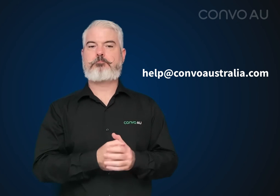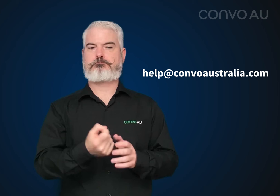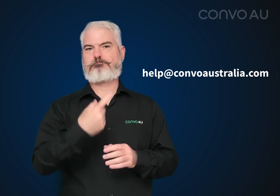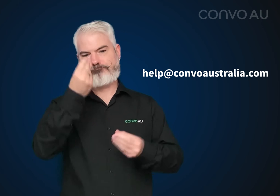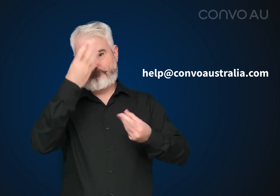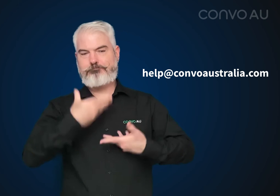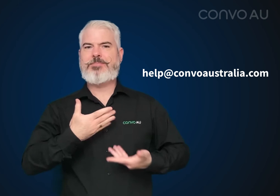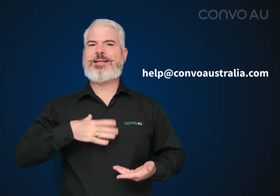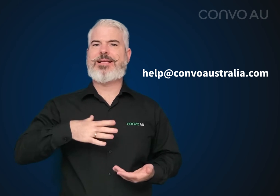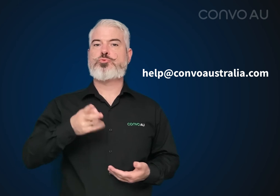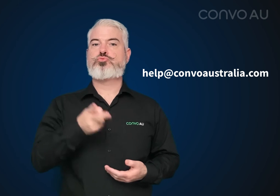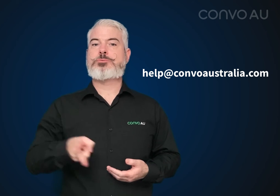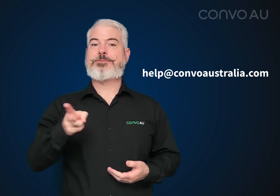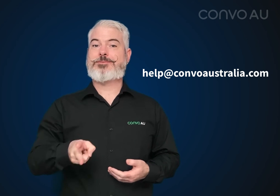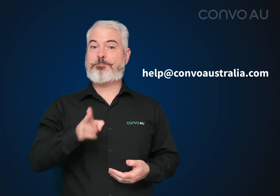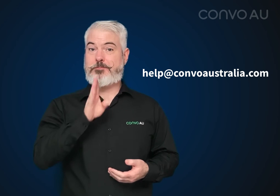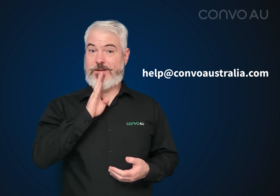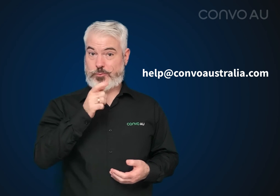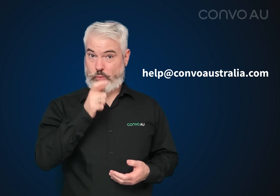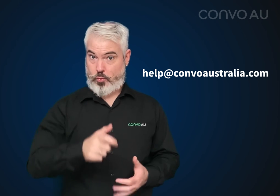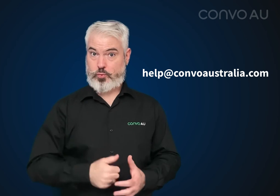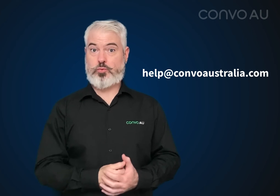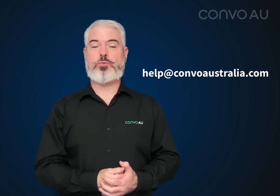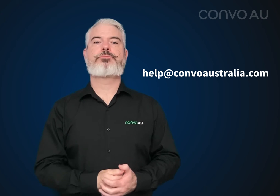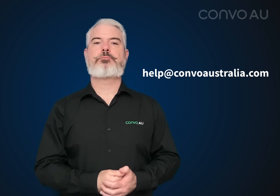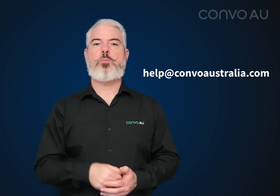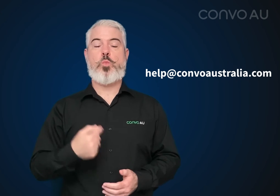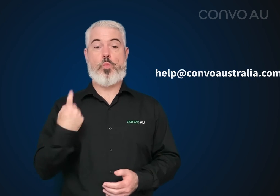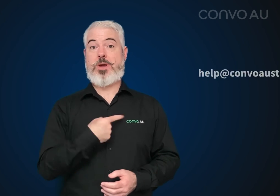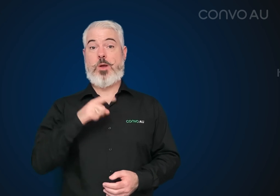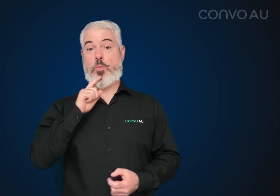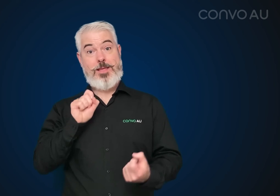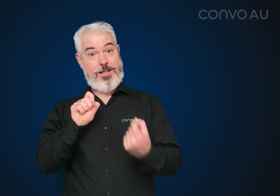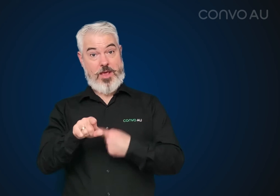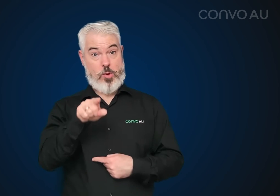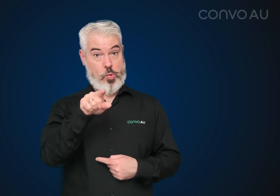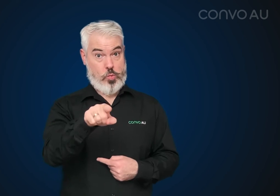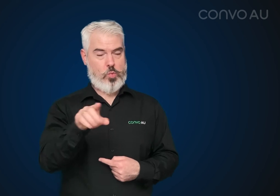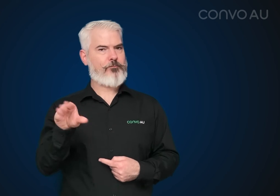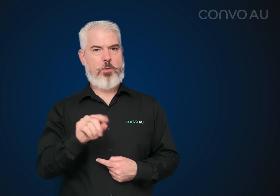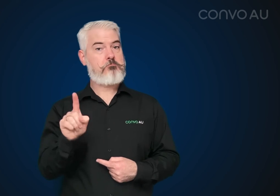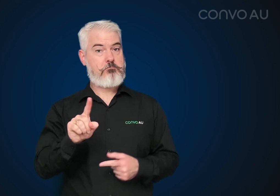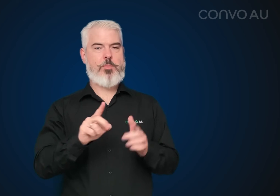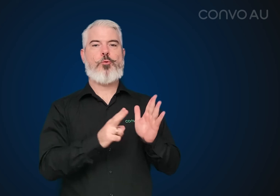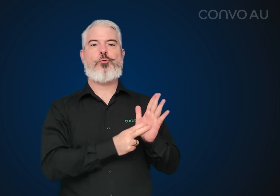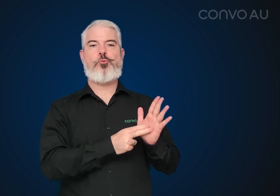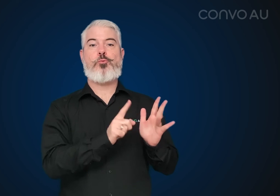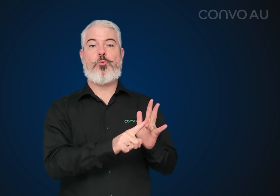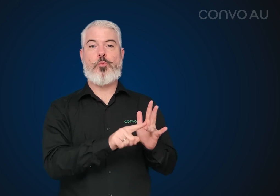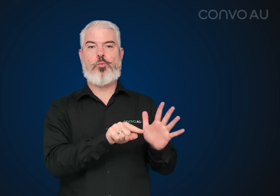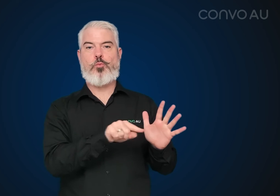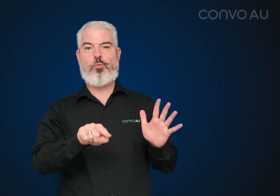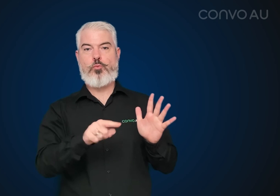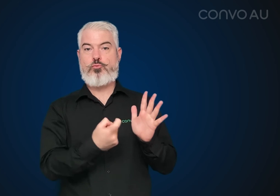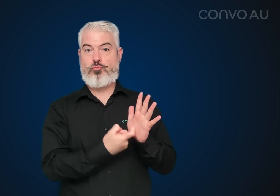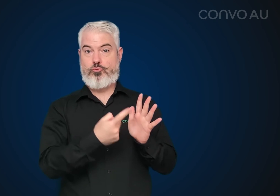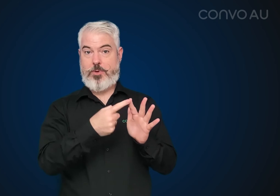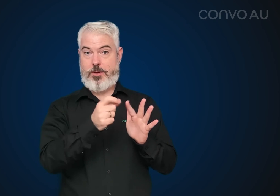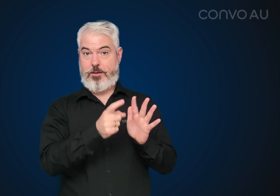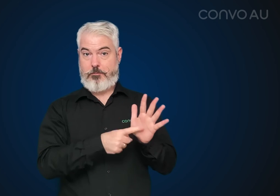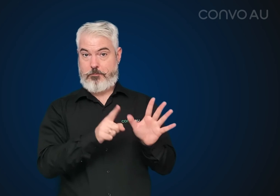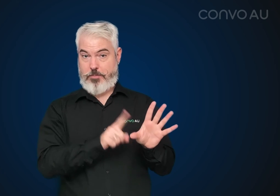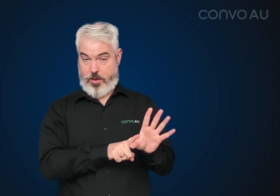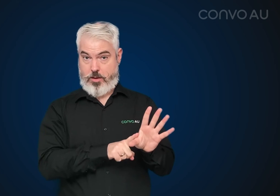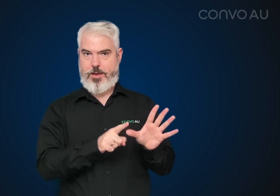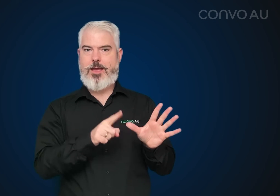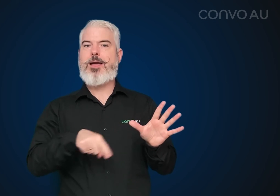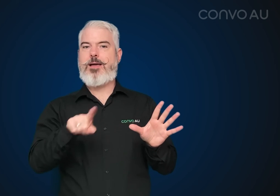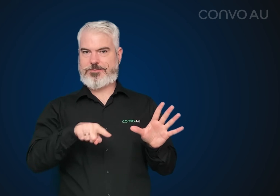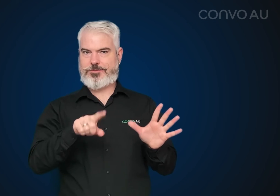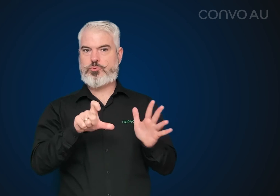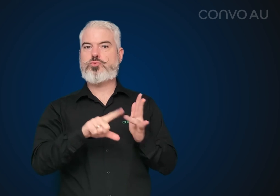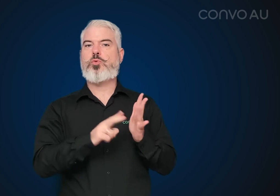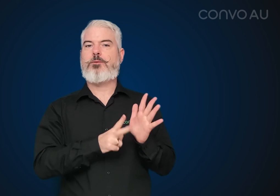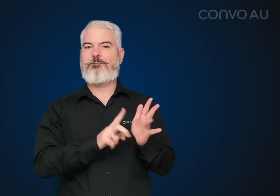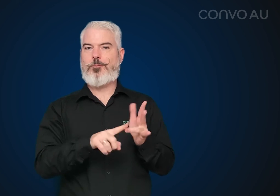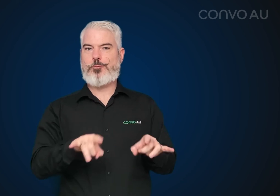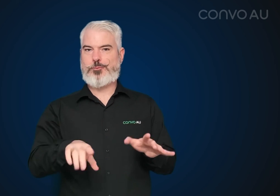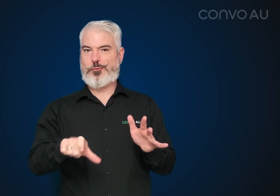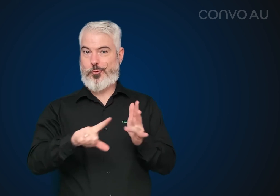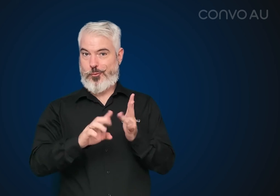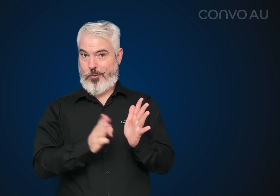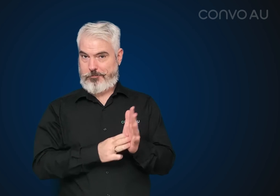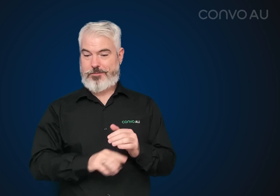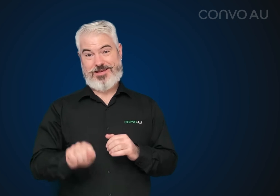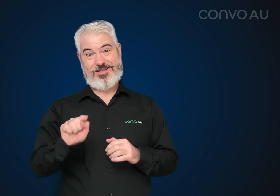and we will send you an email from no-reply@convoaustralia.com